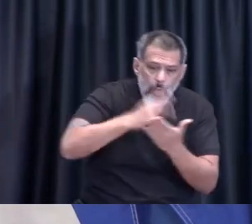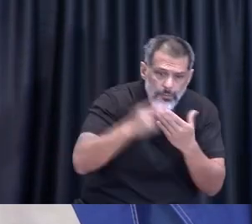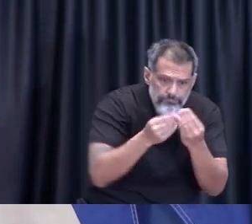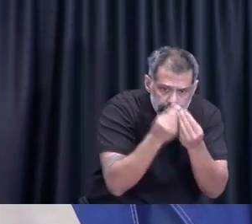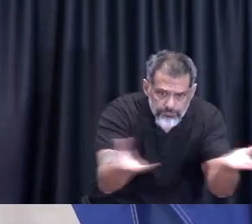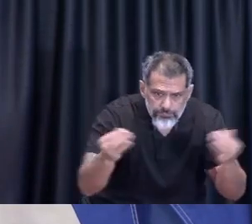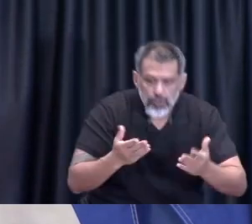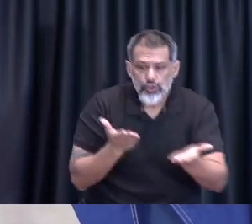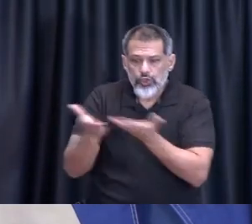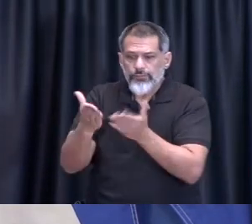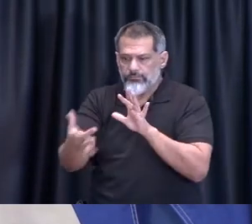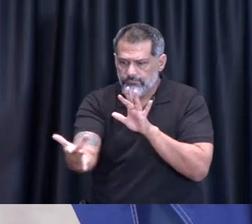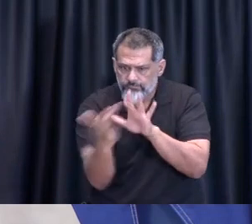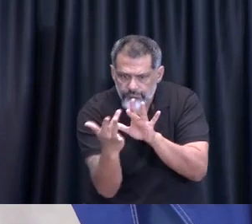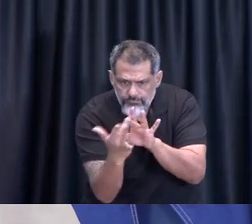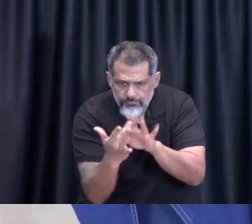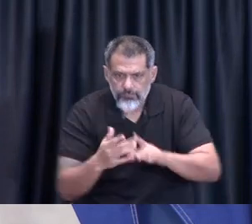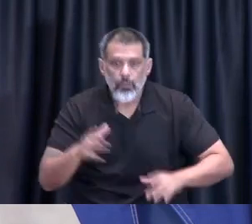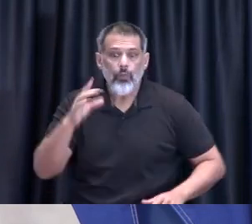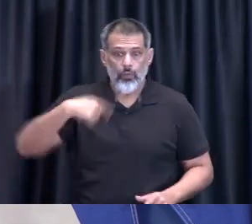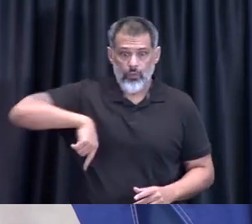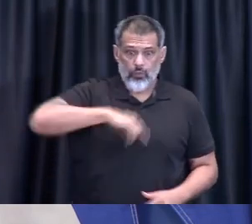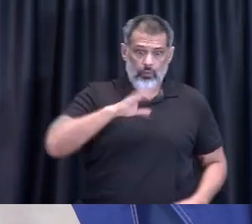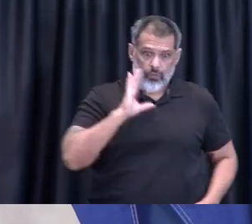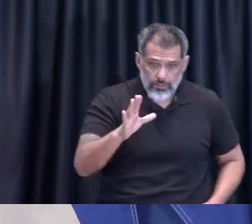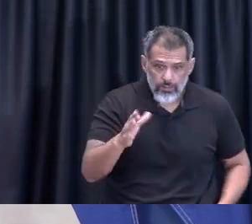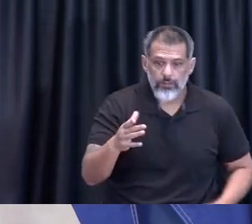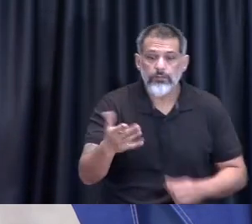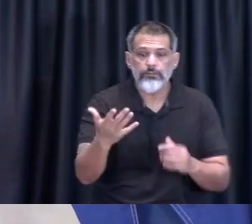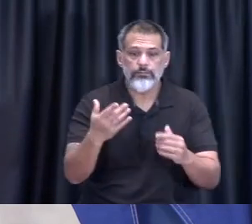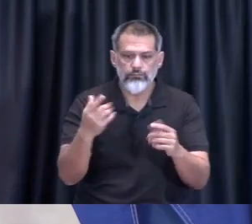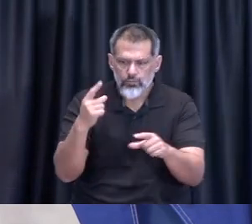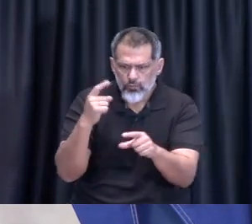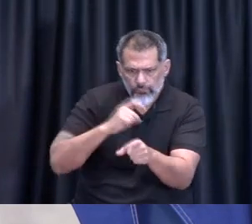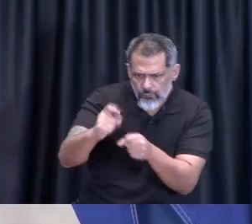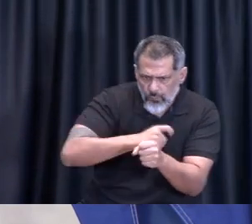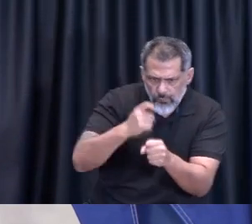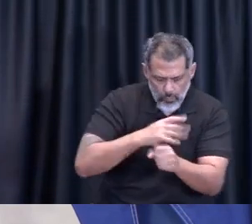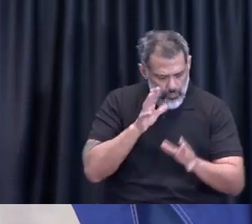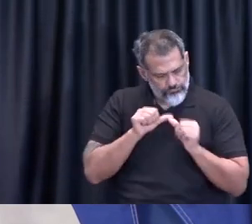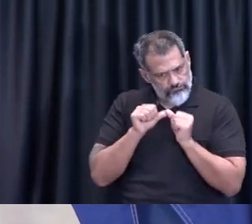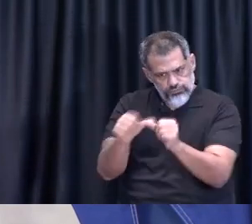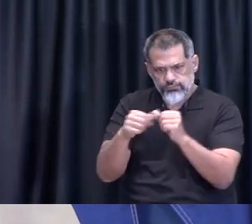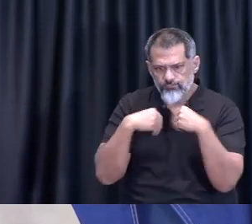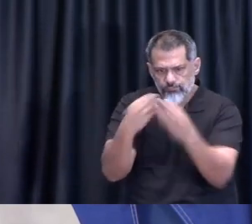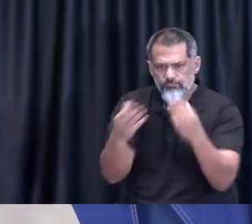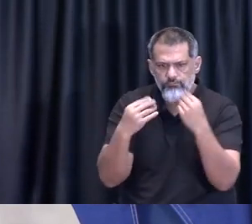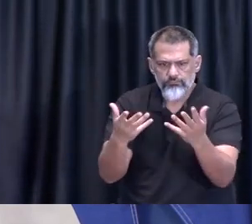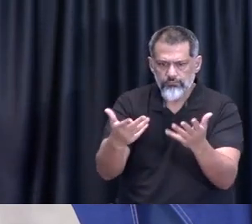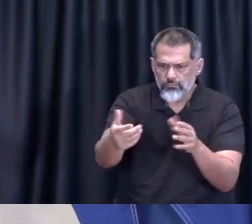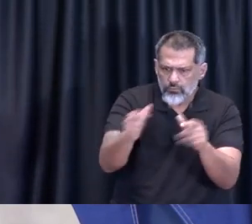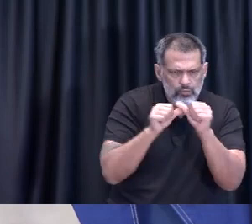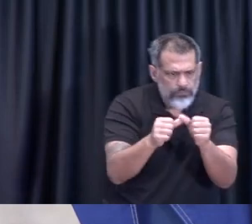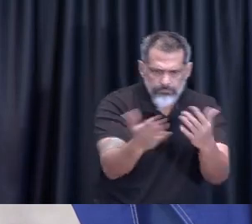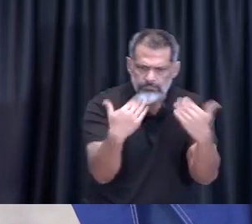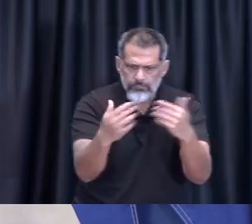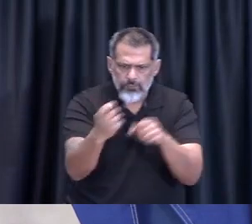continue to be available to Torontonians in the way that they're accustomed to, through the phone, through email, through the web and on social media.